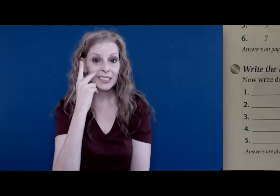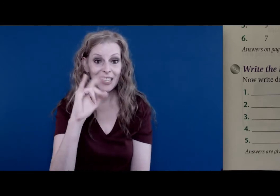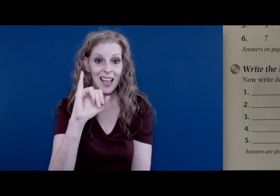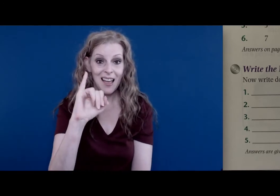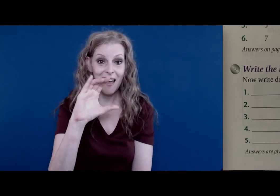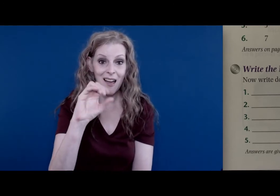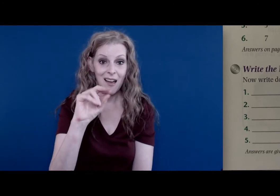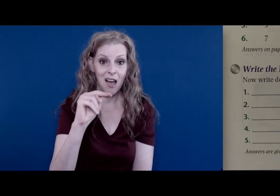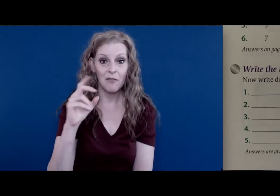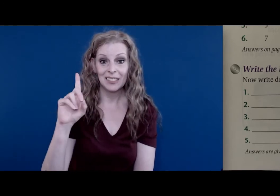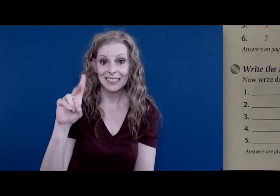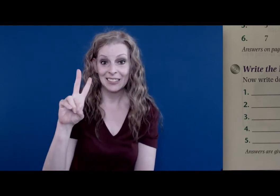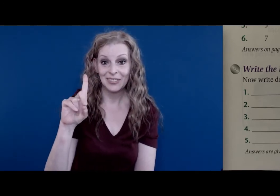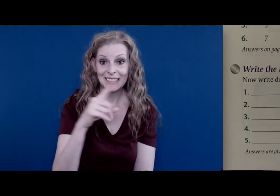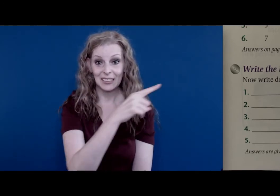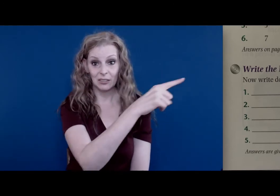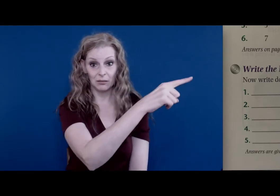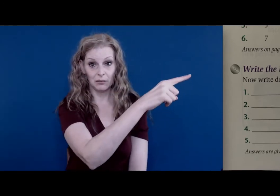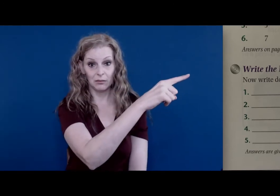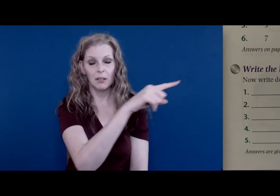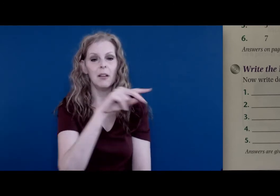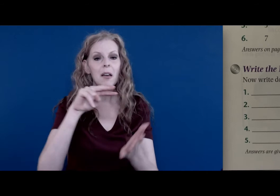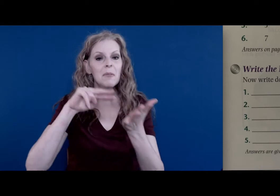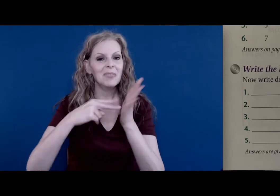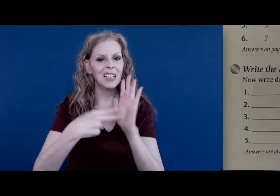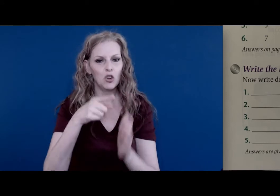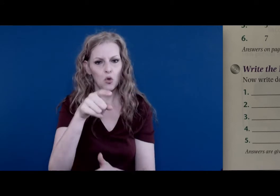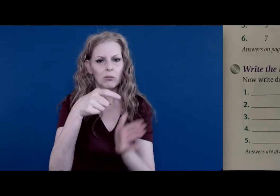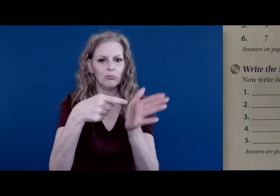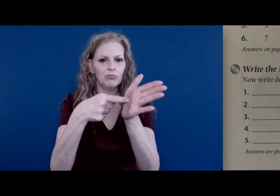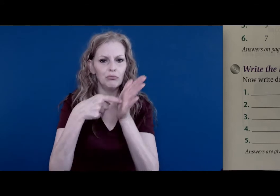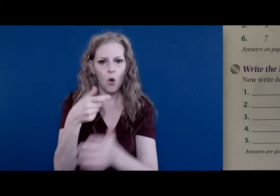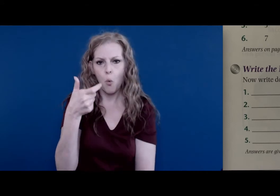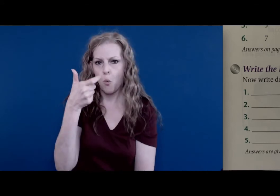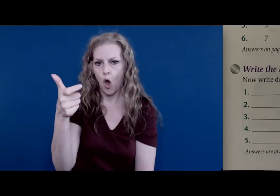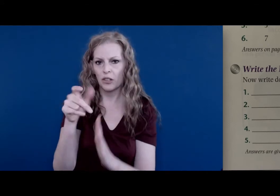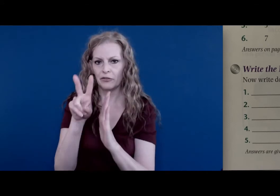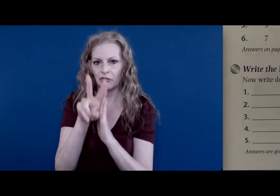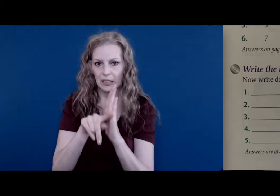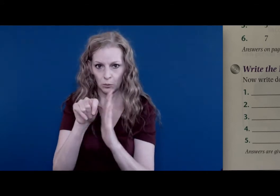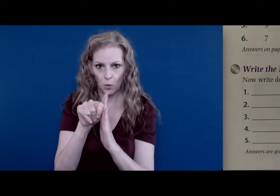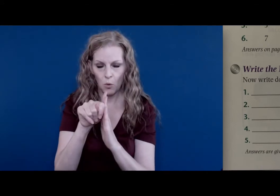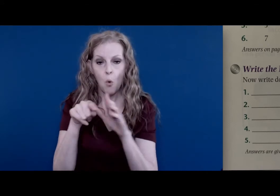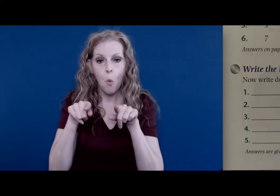You can see the DVD icon here which means that you’re required to watch videos while